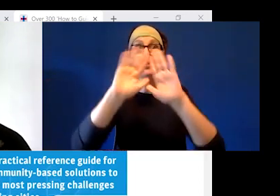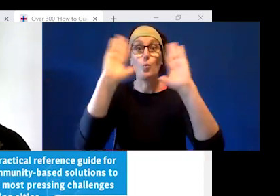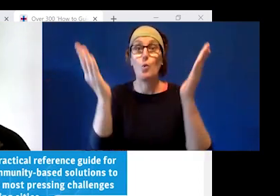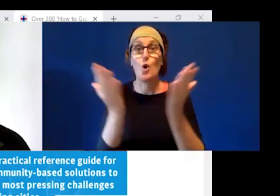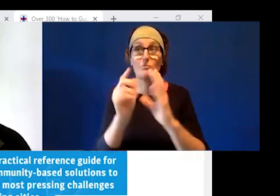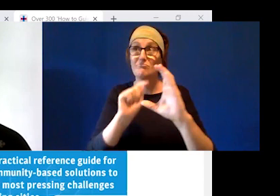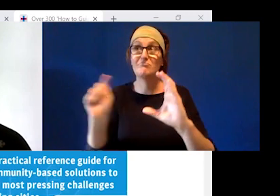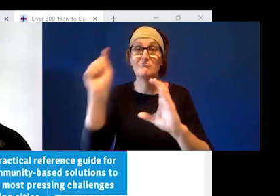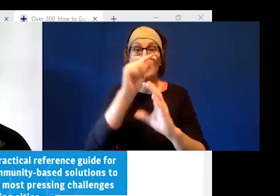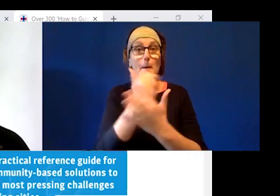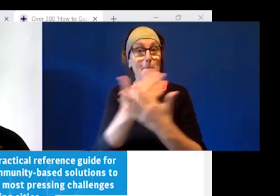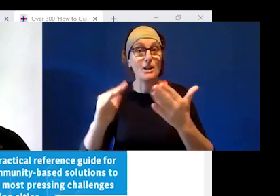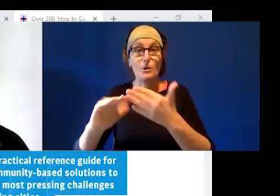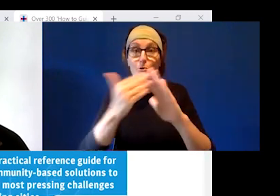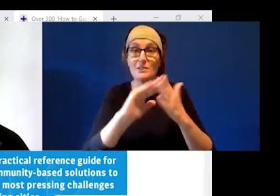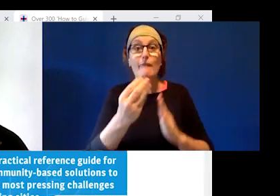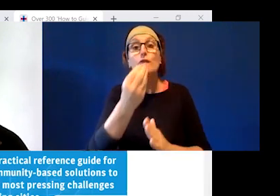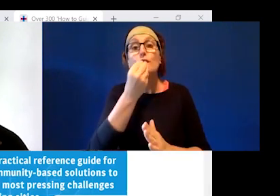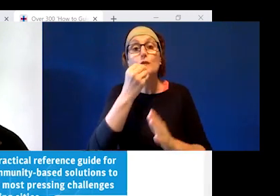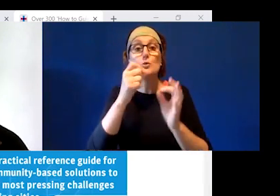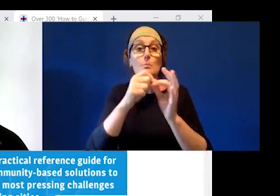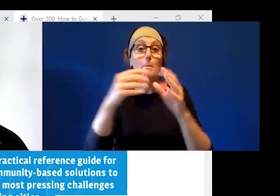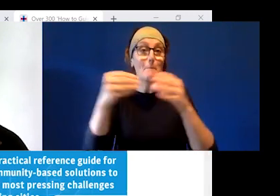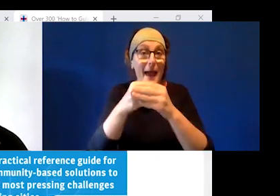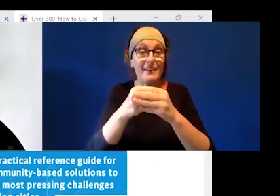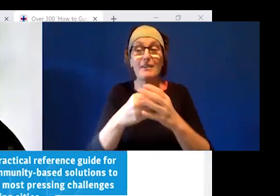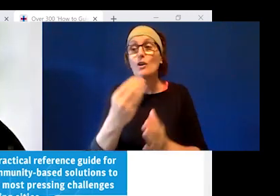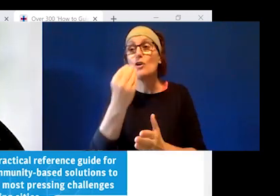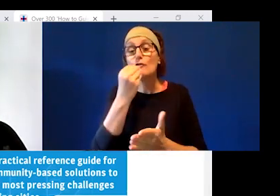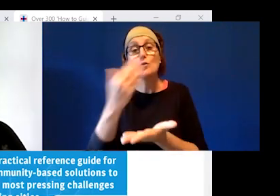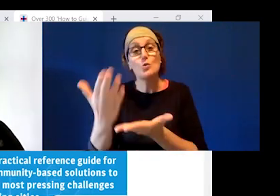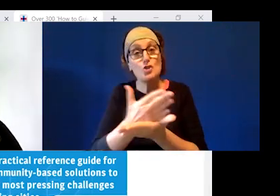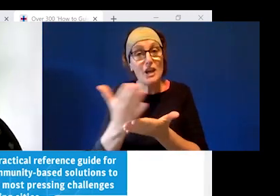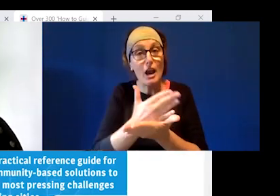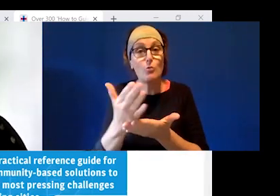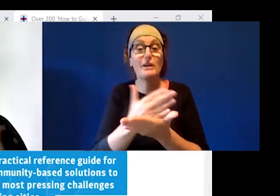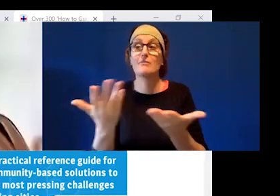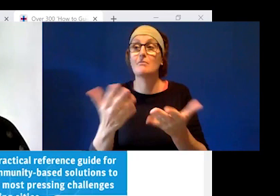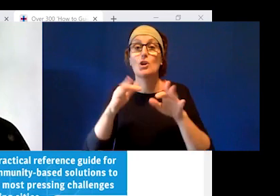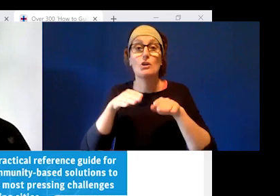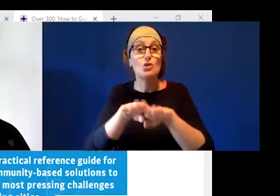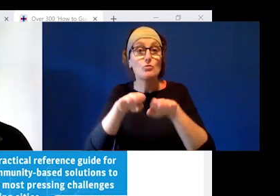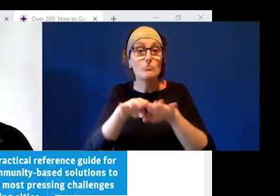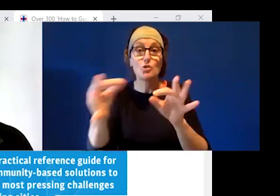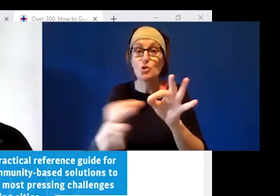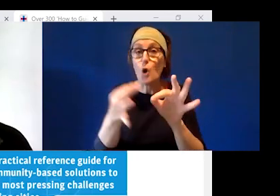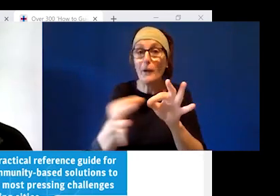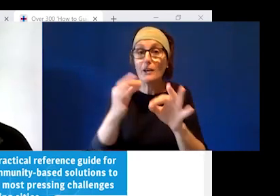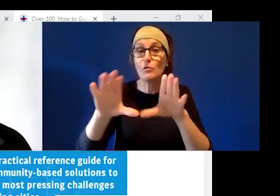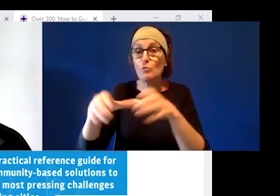people are running Foodbanks and food sharing resources. People are running sewing groomsage microenterprises, and particularly